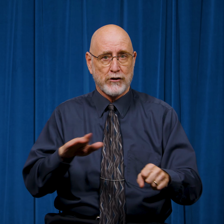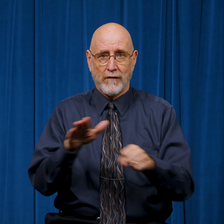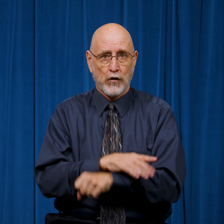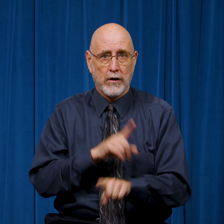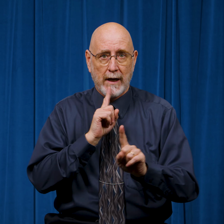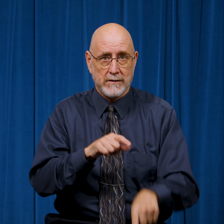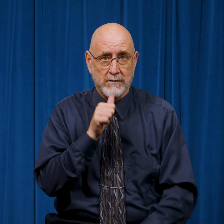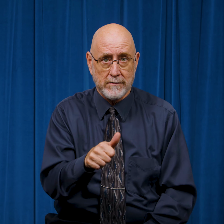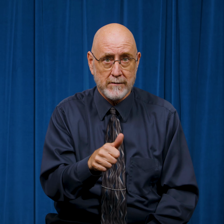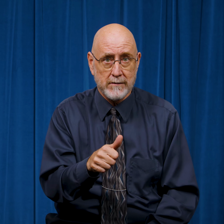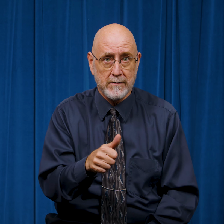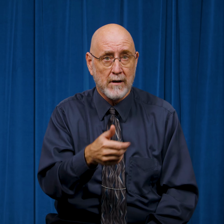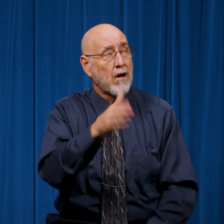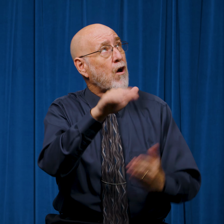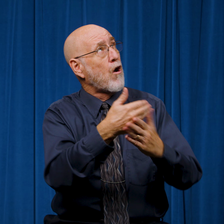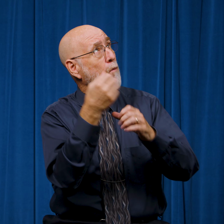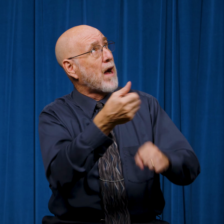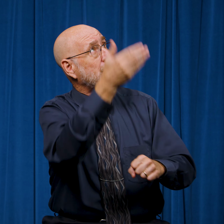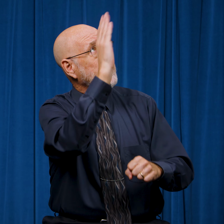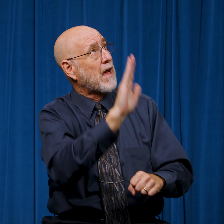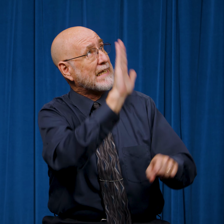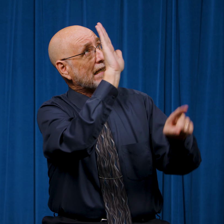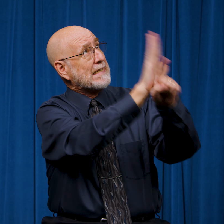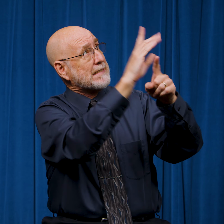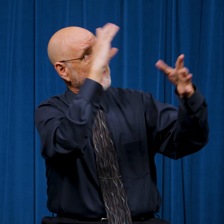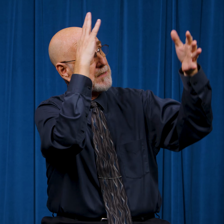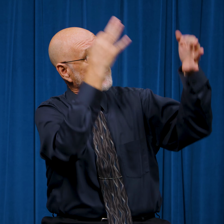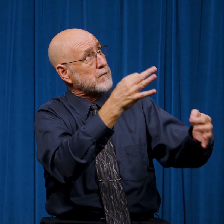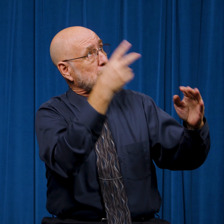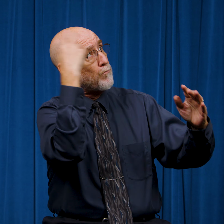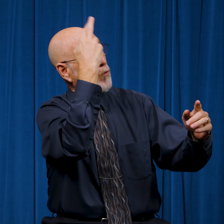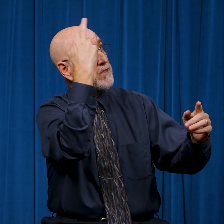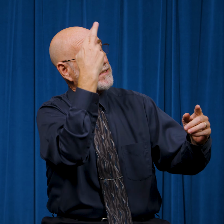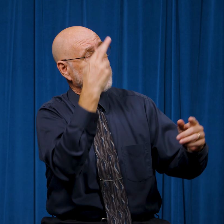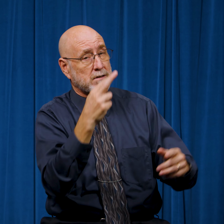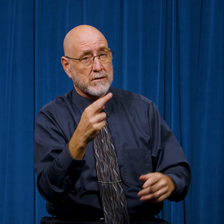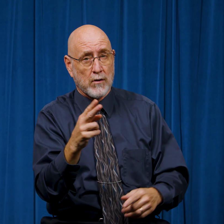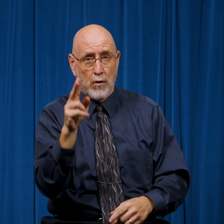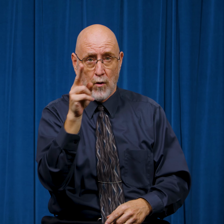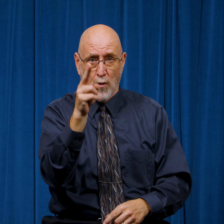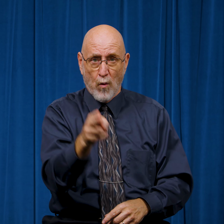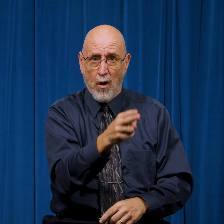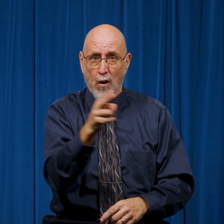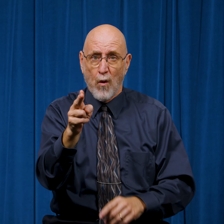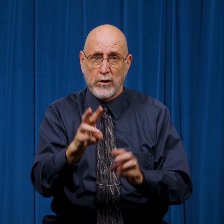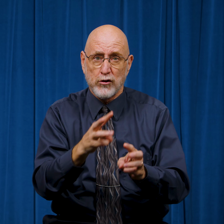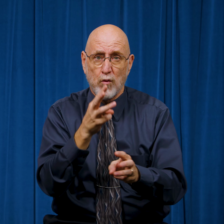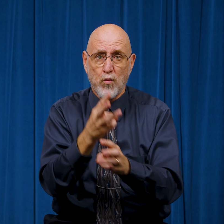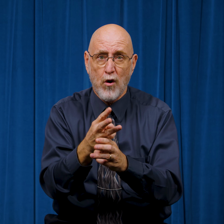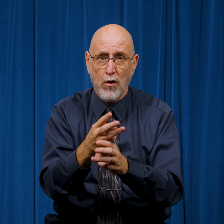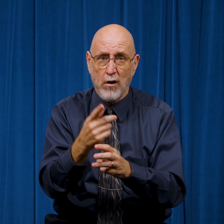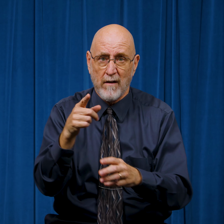The Almighty has his own purposes. 'Woe unto the world because of offenses!